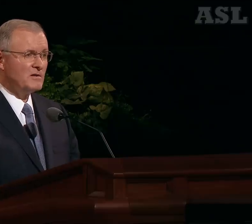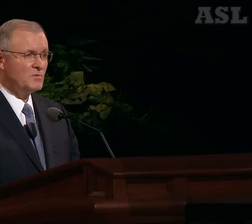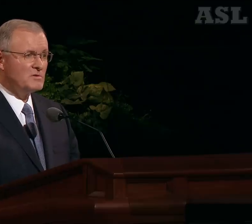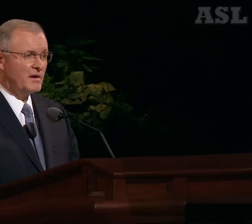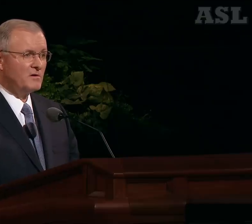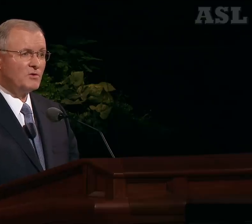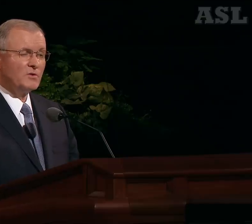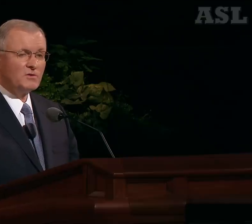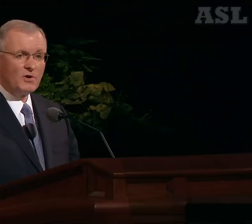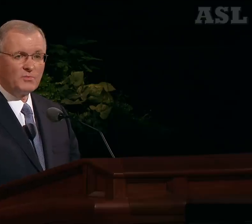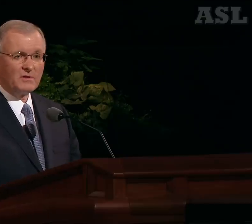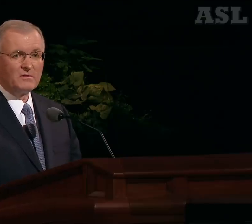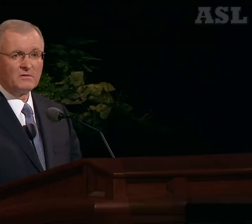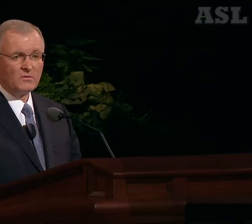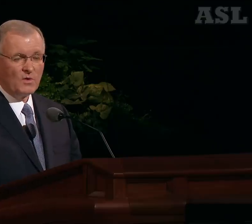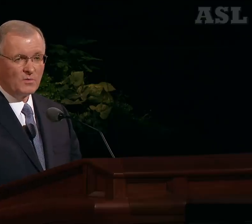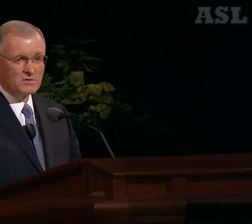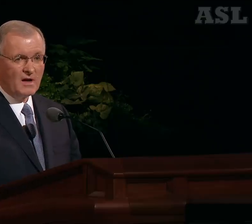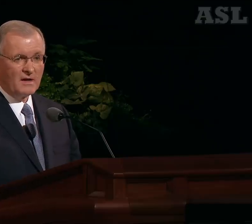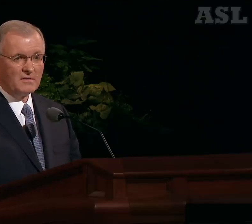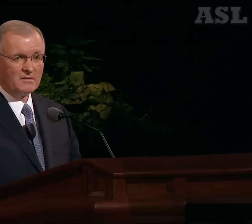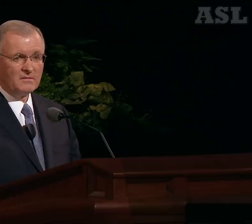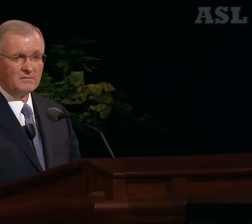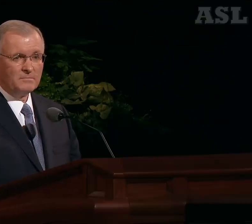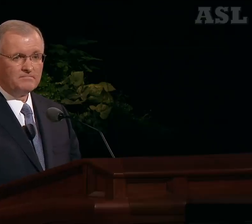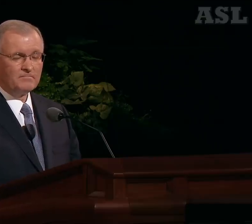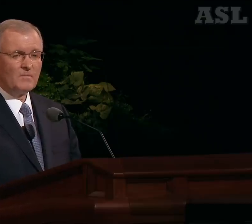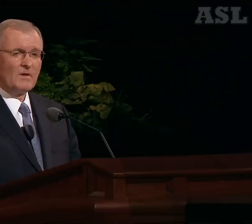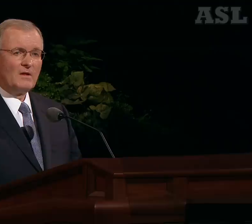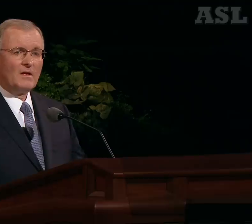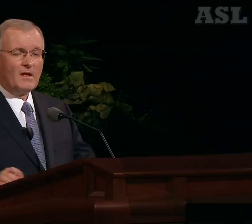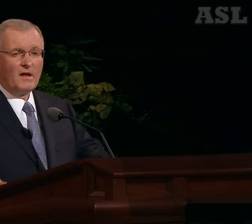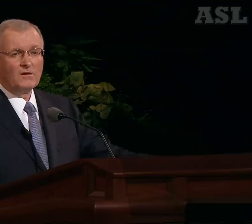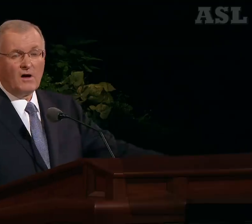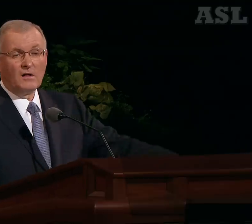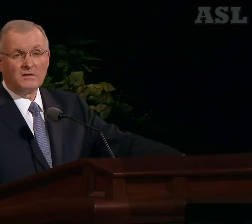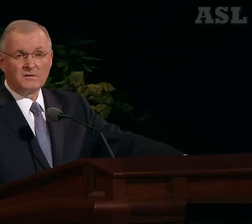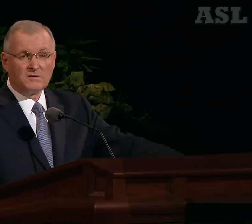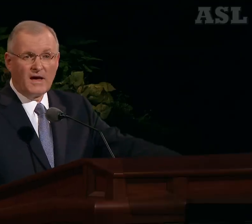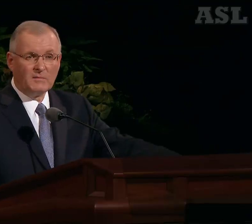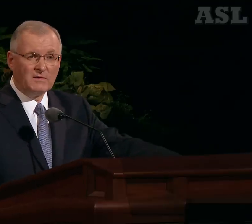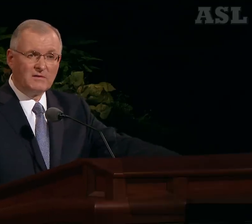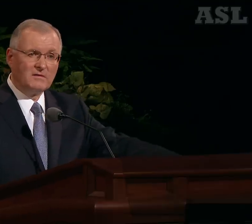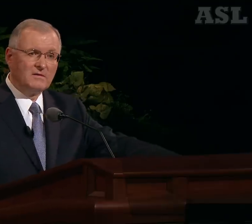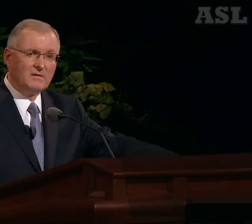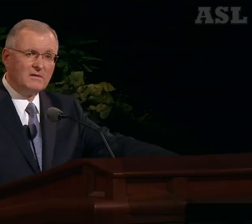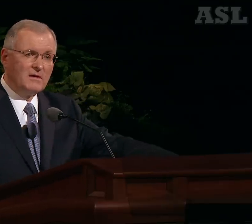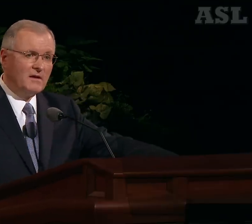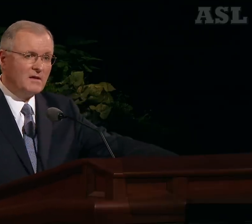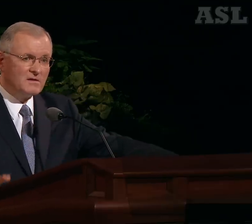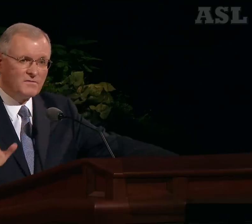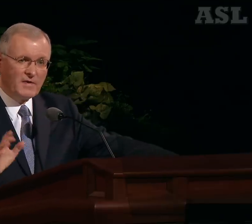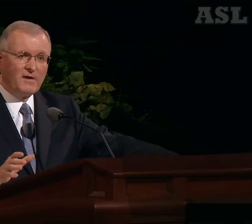SPOKE ONLY TELUGU, A BROTHER IN